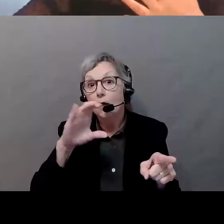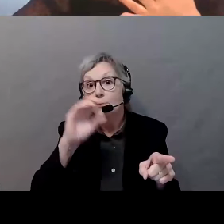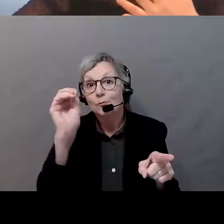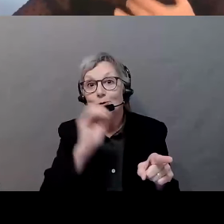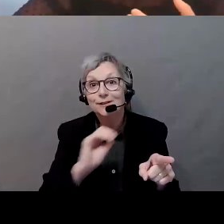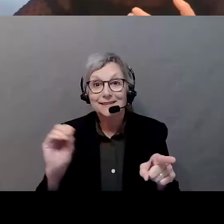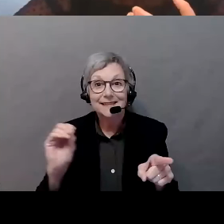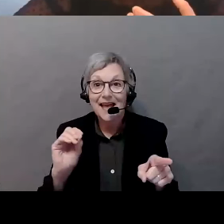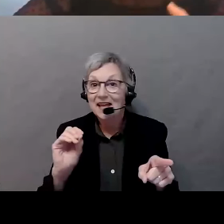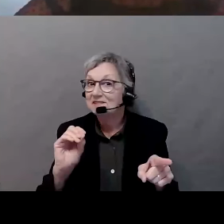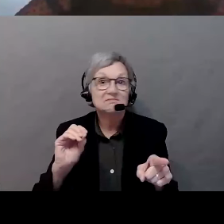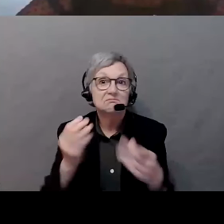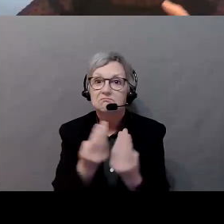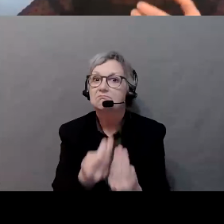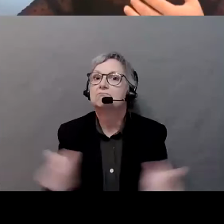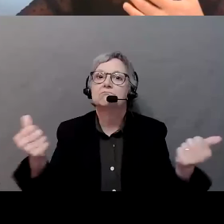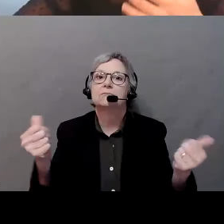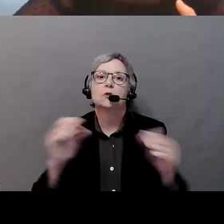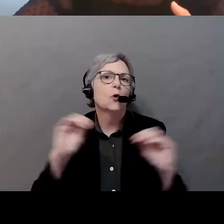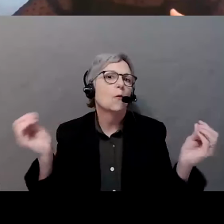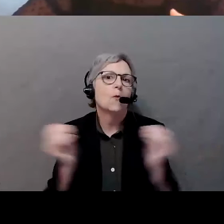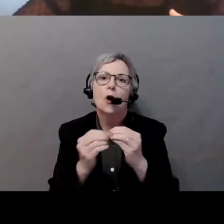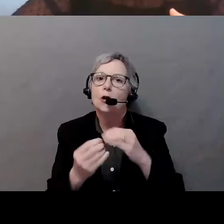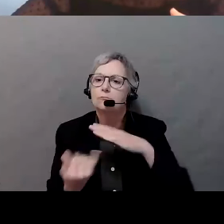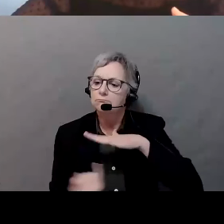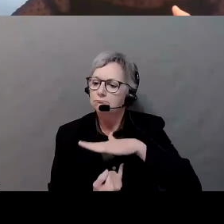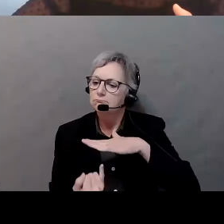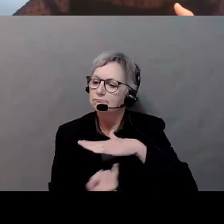SECLUSION ACROSS THE ENTIRE ORGANIZATION FOR ABOUT TEN YEARS